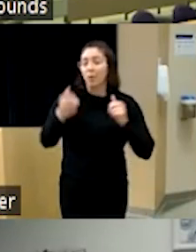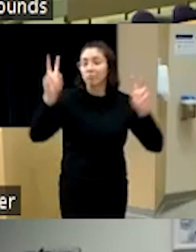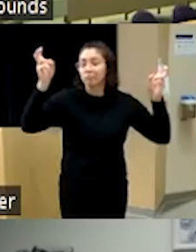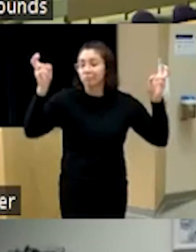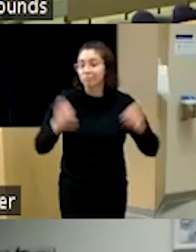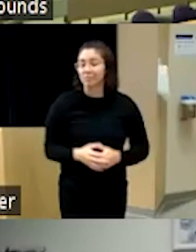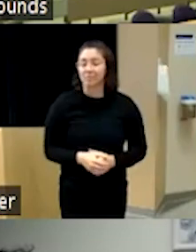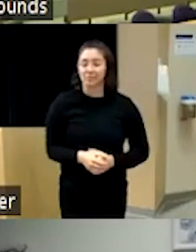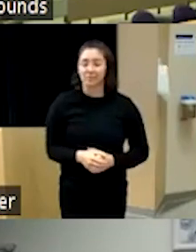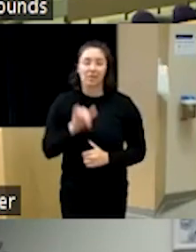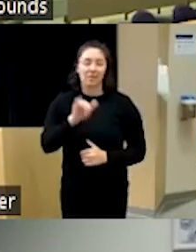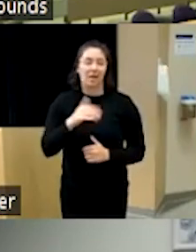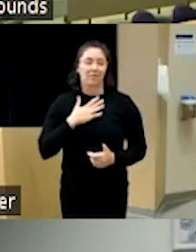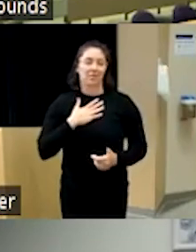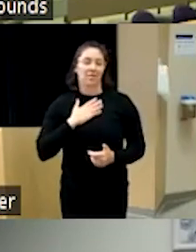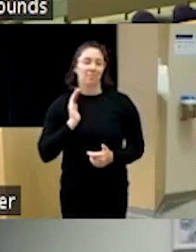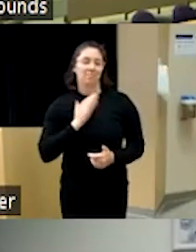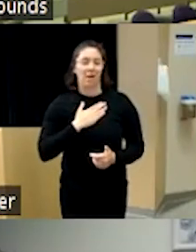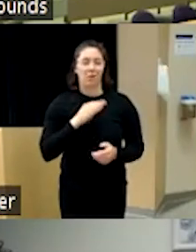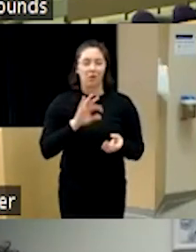um that was our interpretation we were surprised we thought we would see more